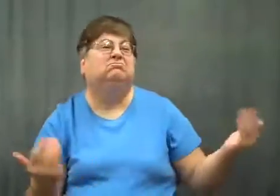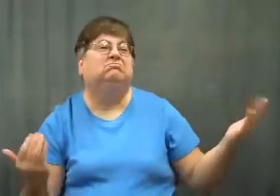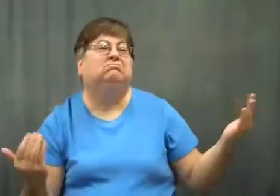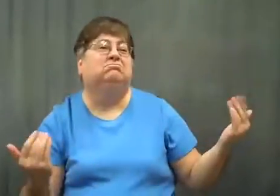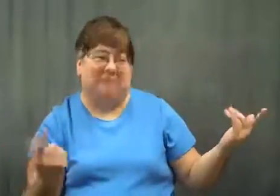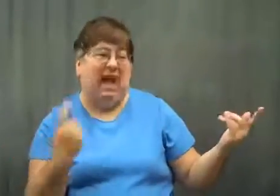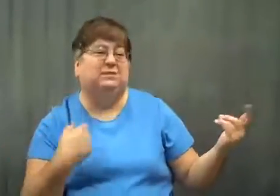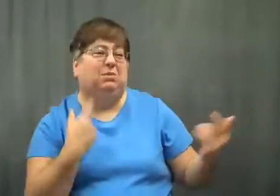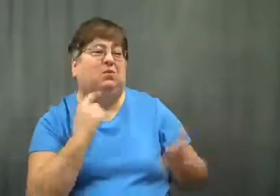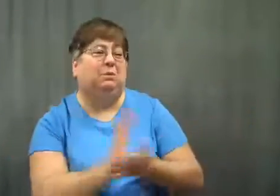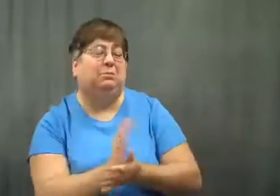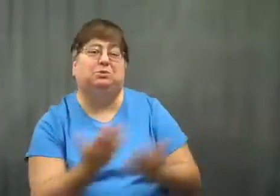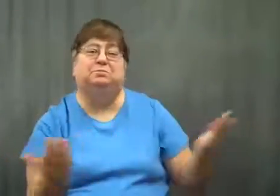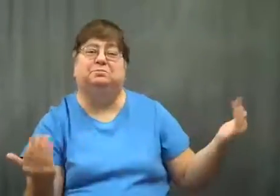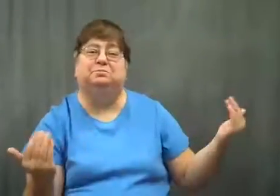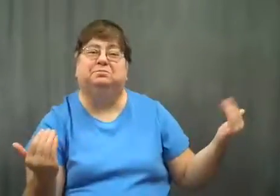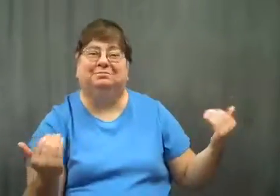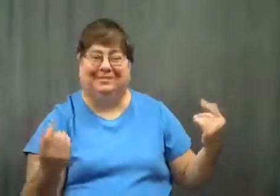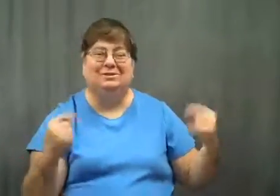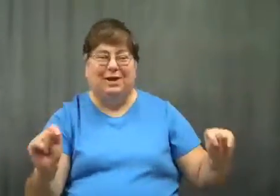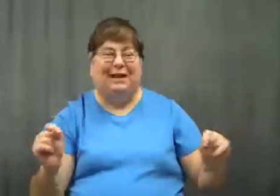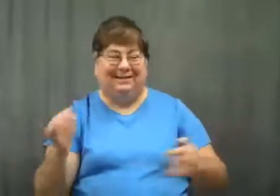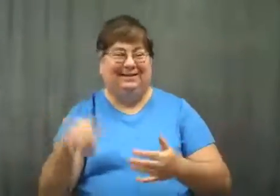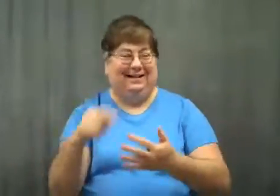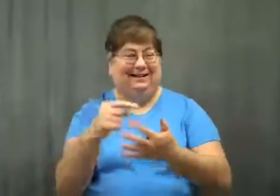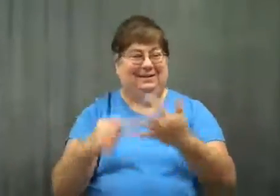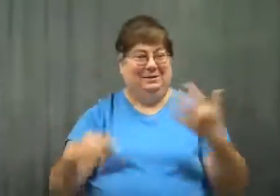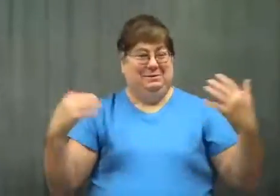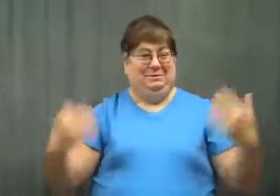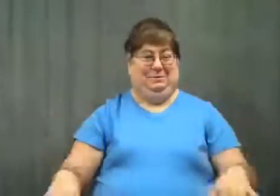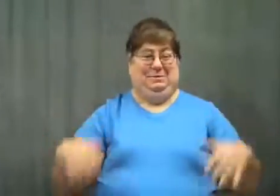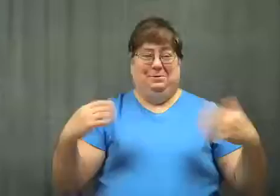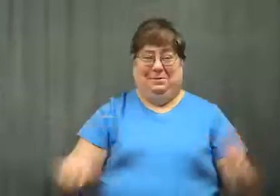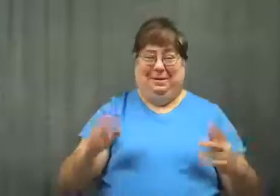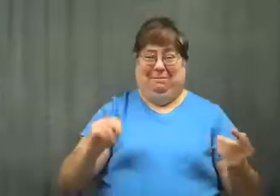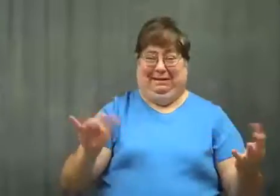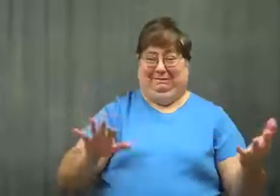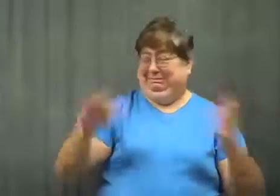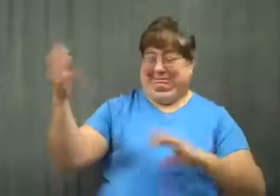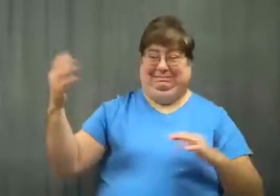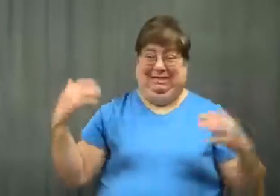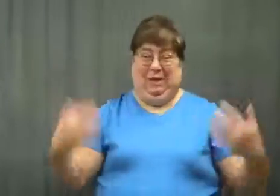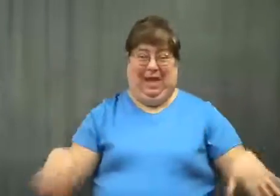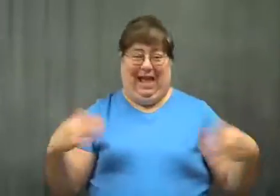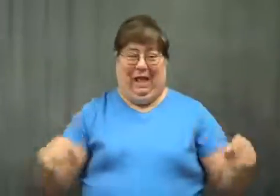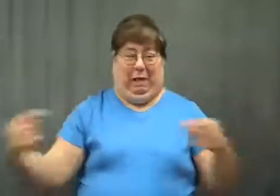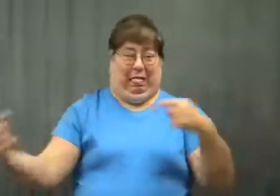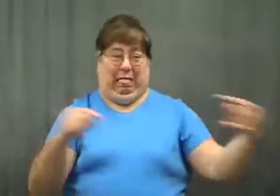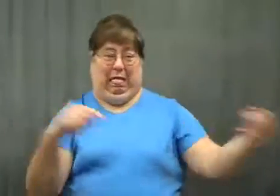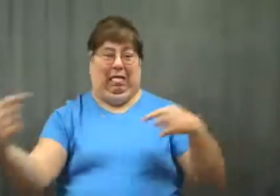daring the police to ask for papers. That would have been so disruptive.